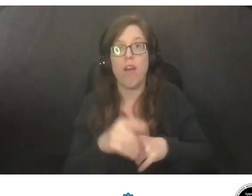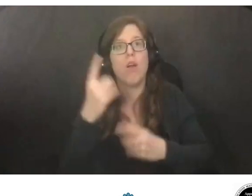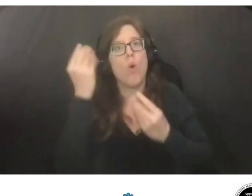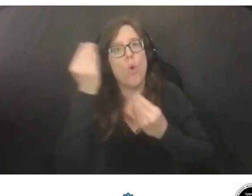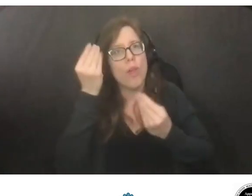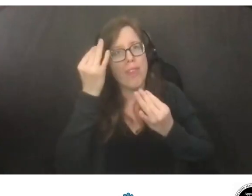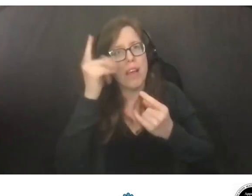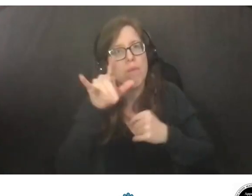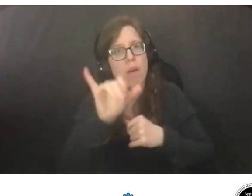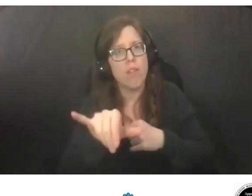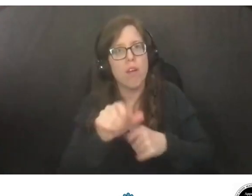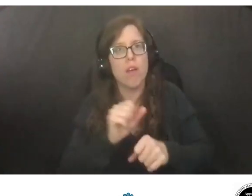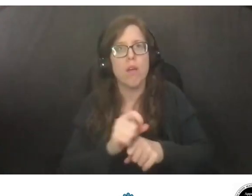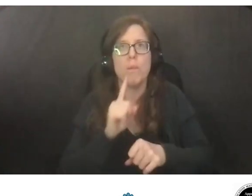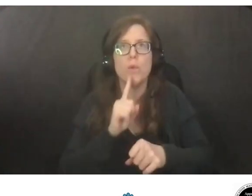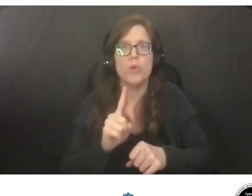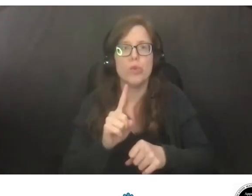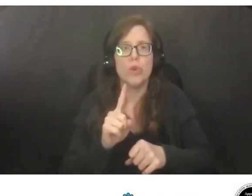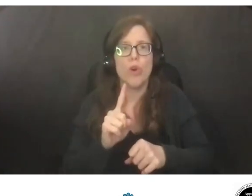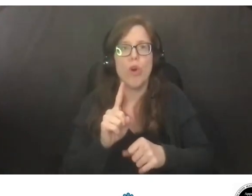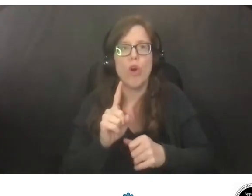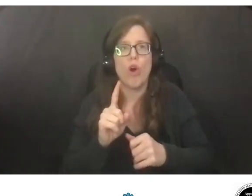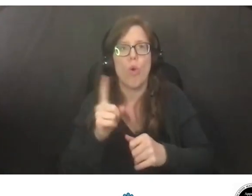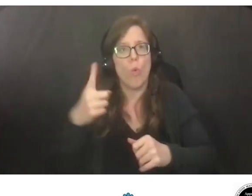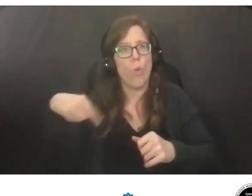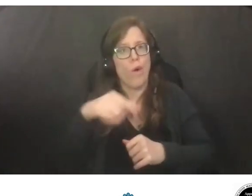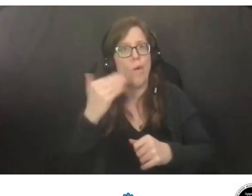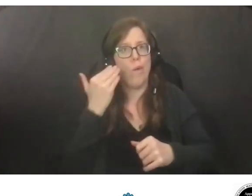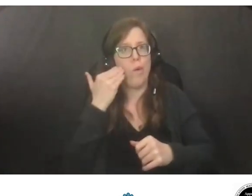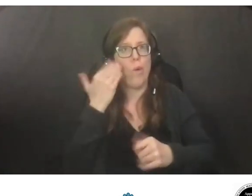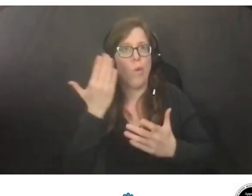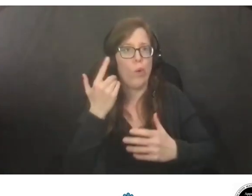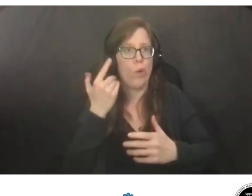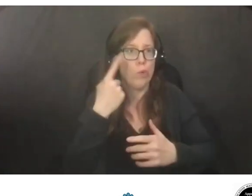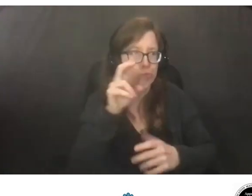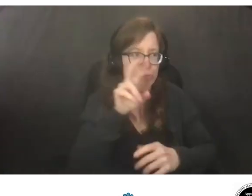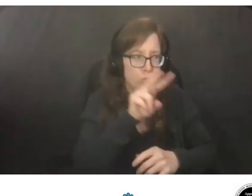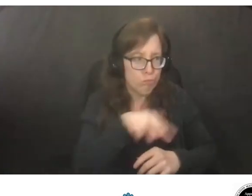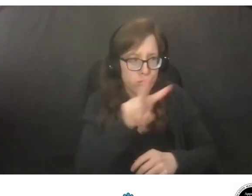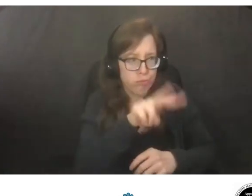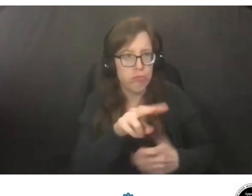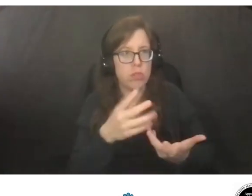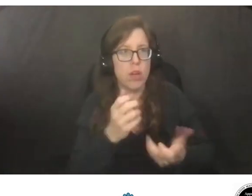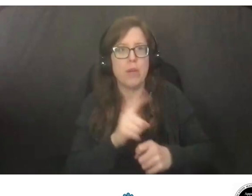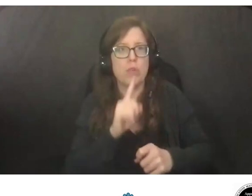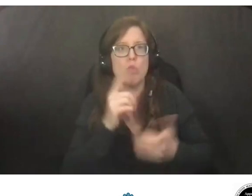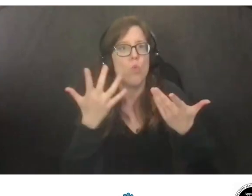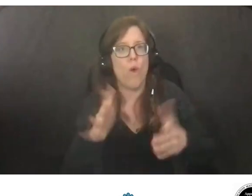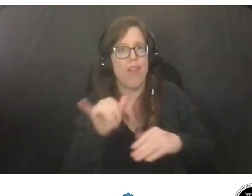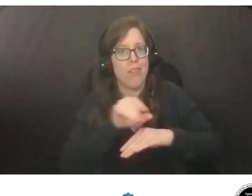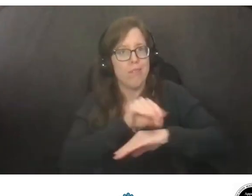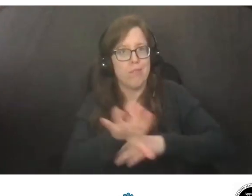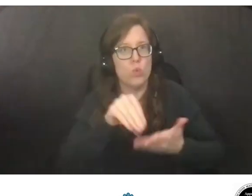Make sure that everybody knows what to look for and how we can make sure that that doesn't happen to our students.